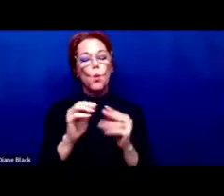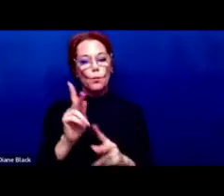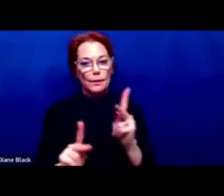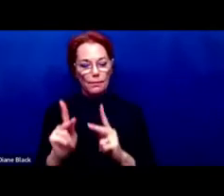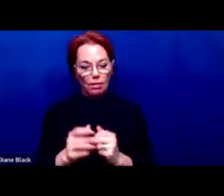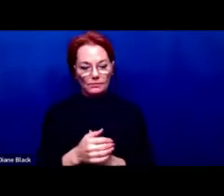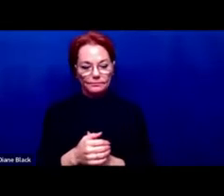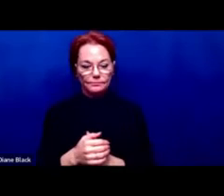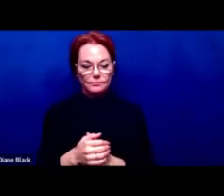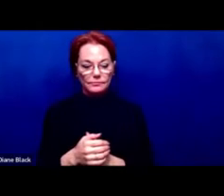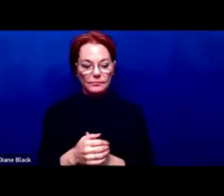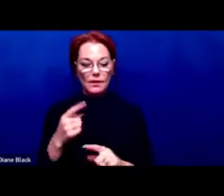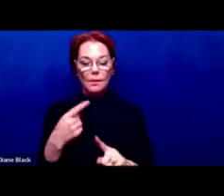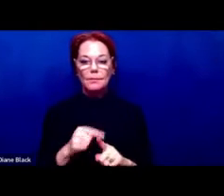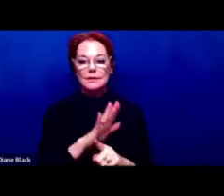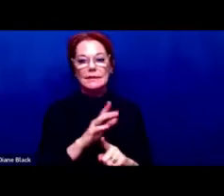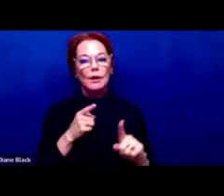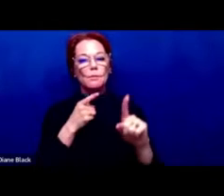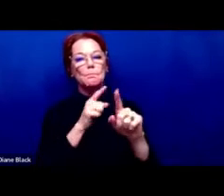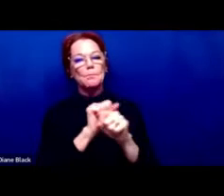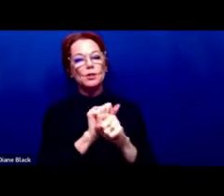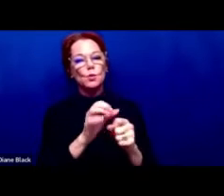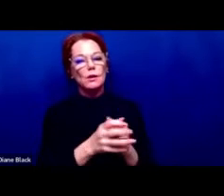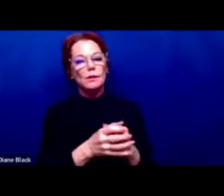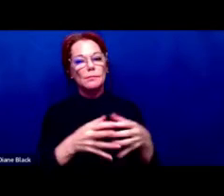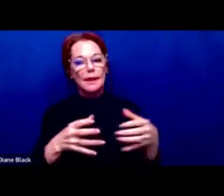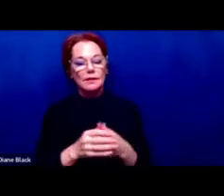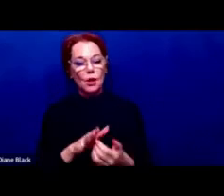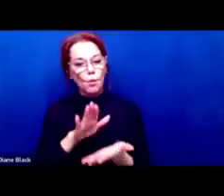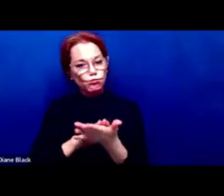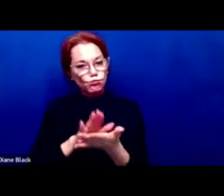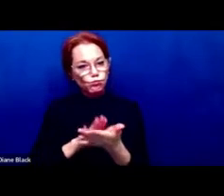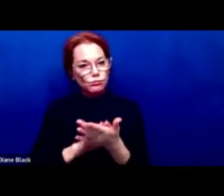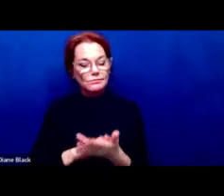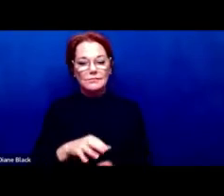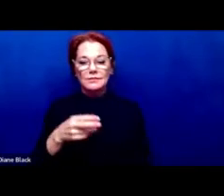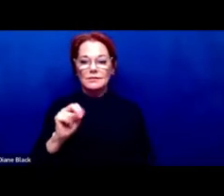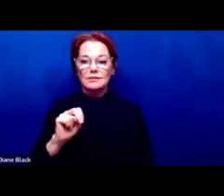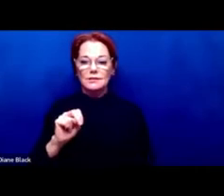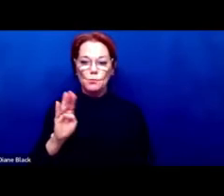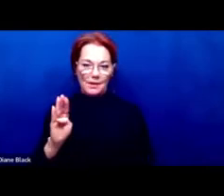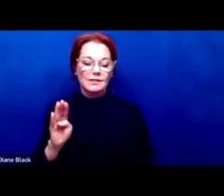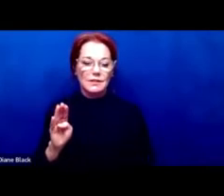just expand their mission. And also kudos to the State Unit Aging. They're in Nebraska for you know, working with the